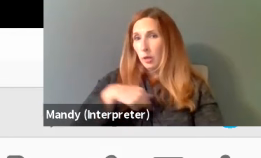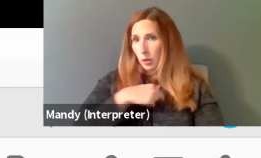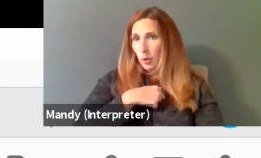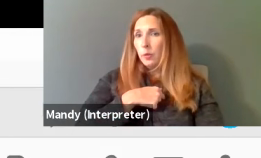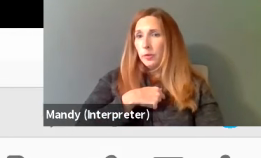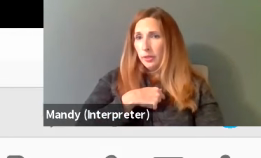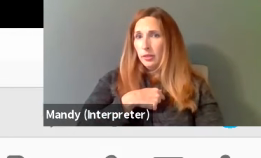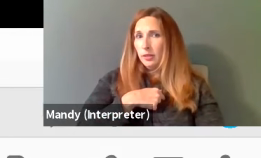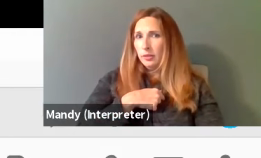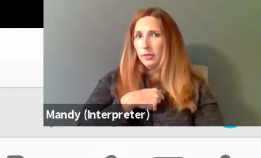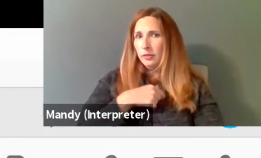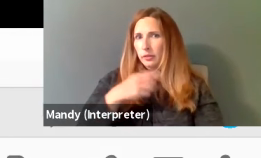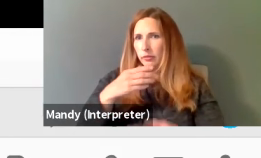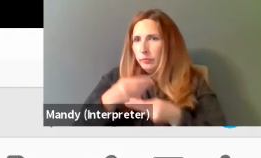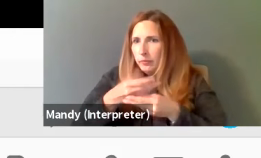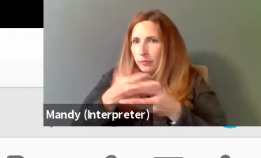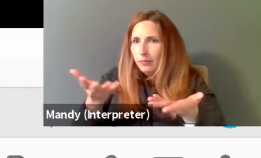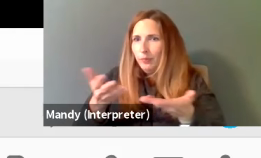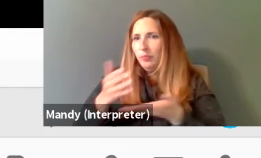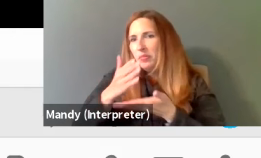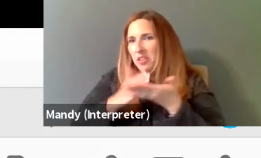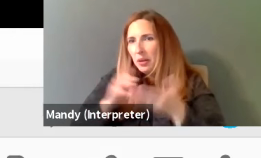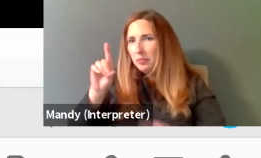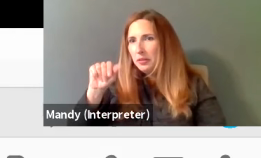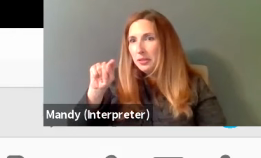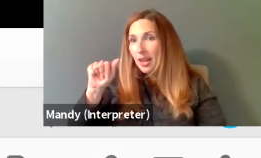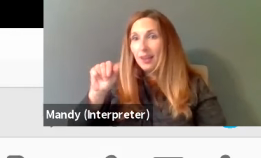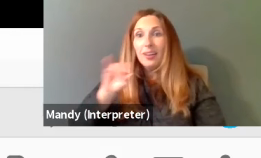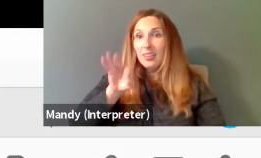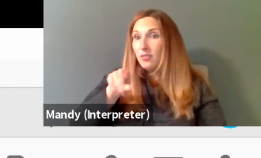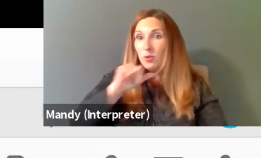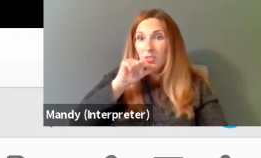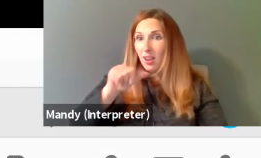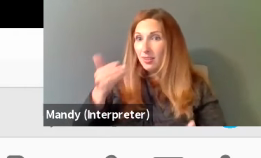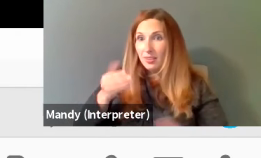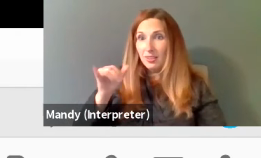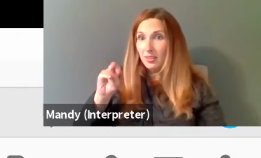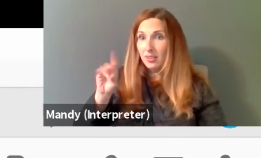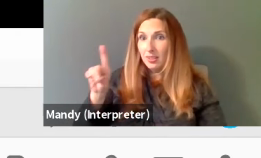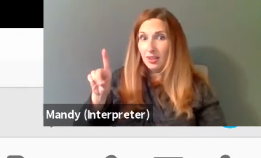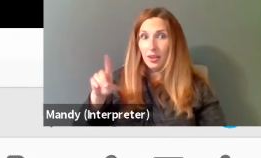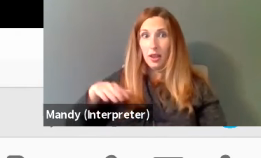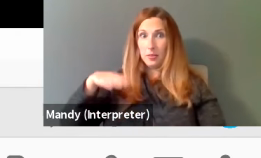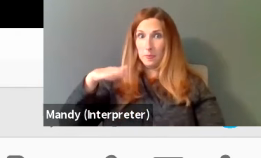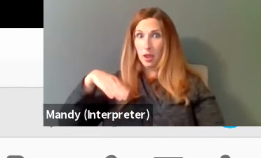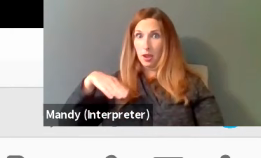We are handing you some of this data and if you're not in Indiana at the bottom of this document